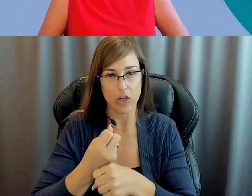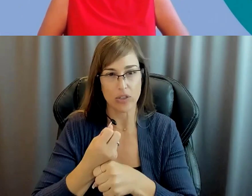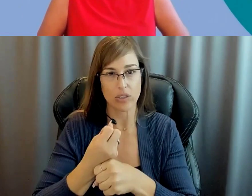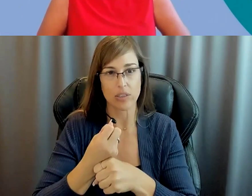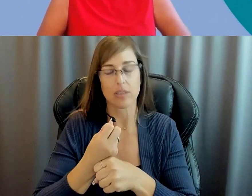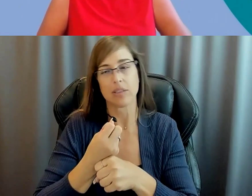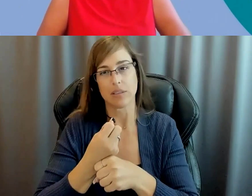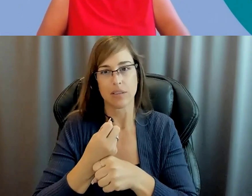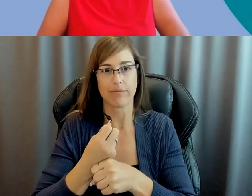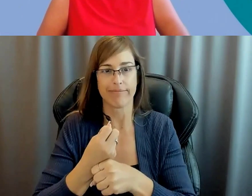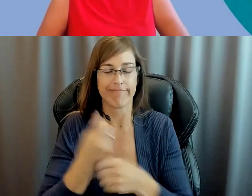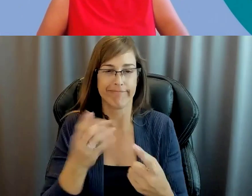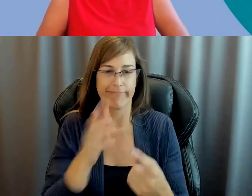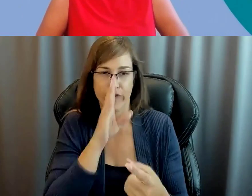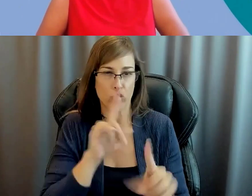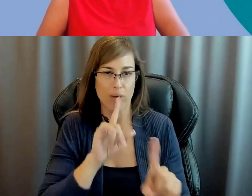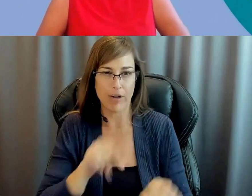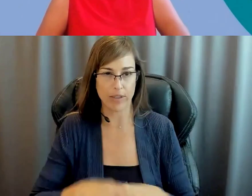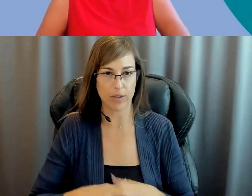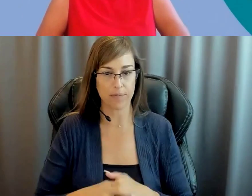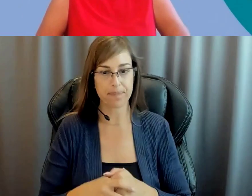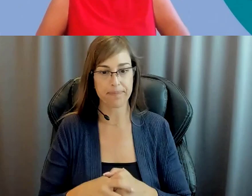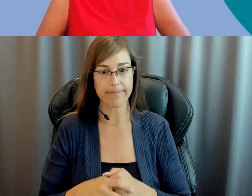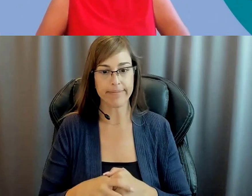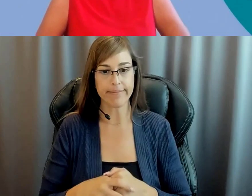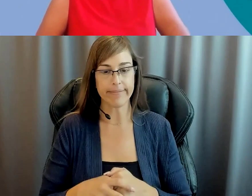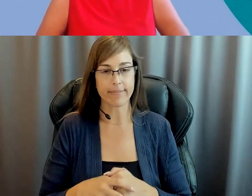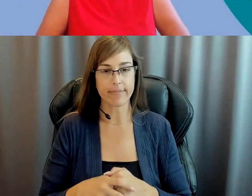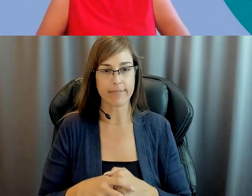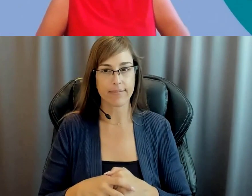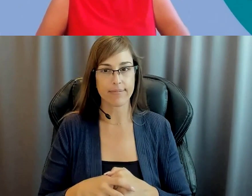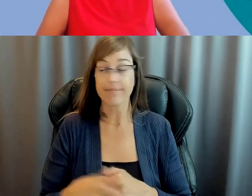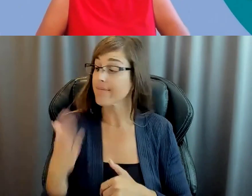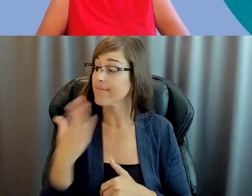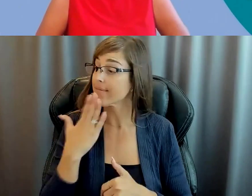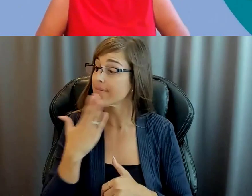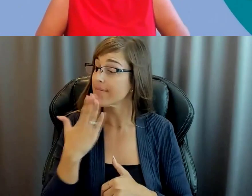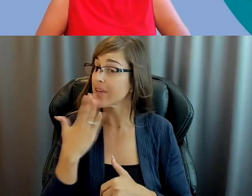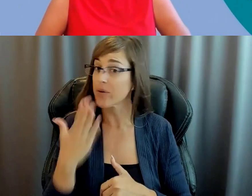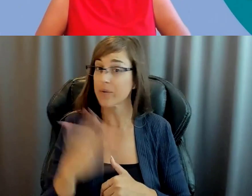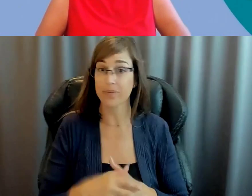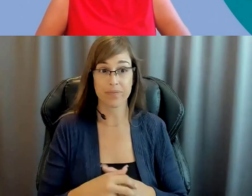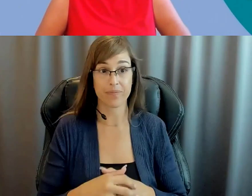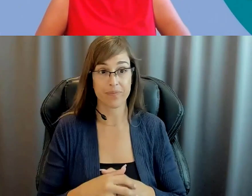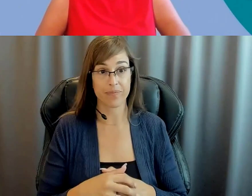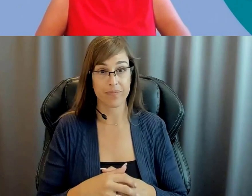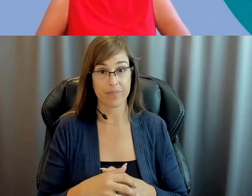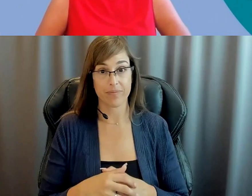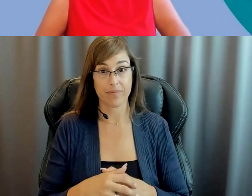to answer to your question, yeah. Elyse Sullivan: Thanks, Ranjini. Dr. Ranjini Ambalavanar: Mm-hmm. Elyse Sullivan: This next question